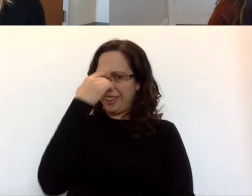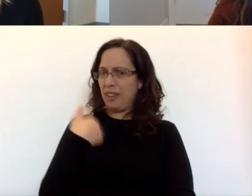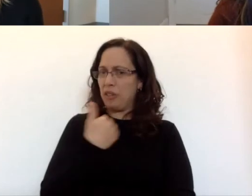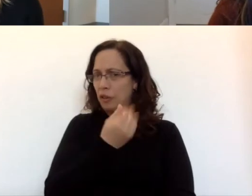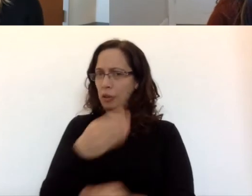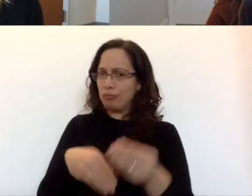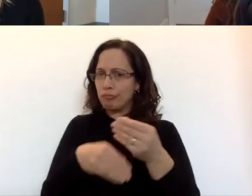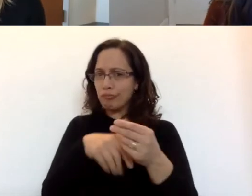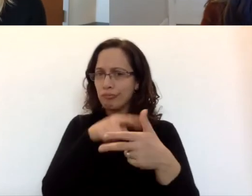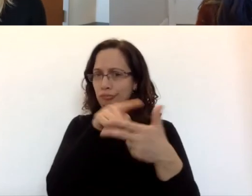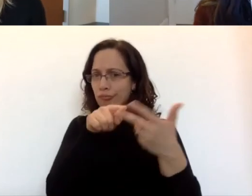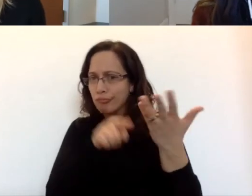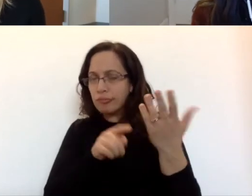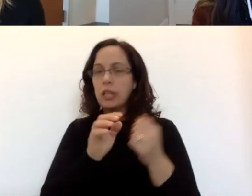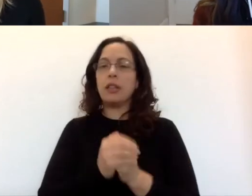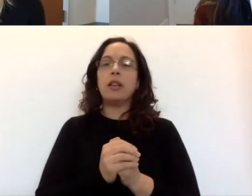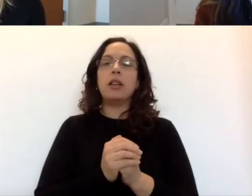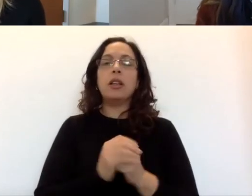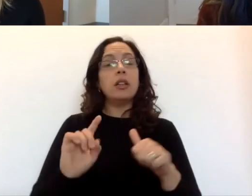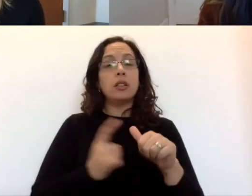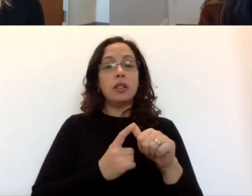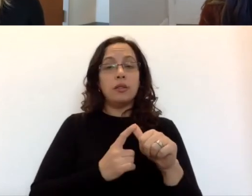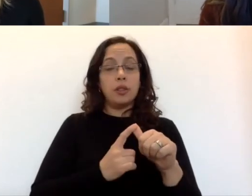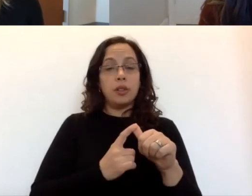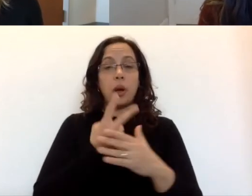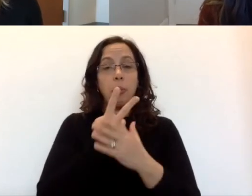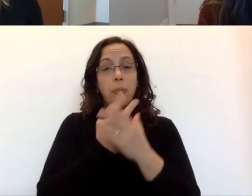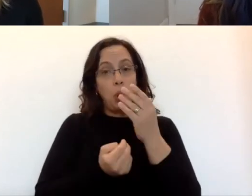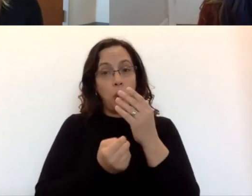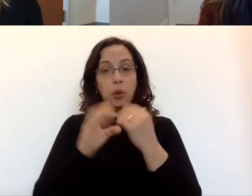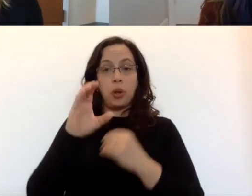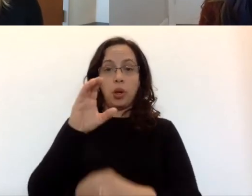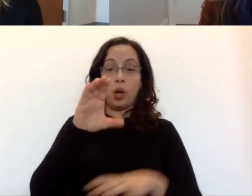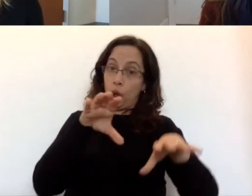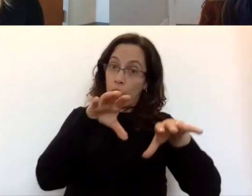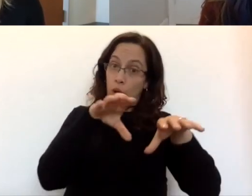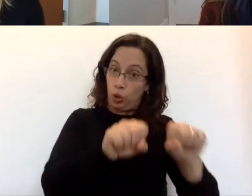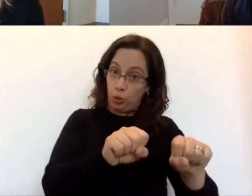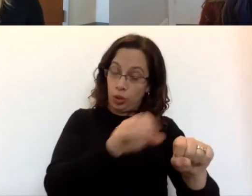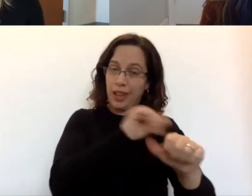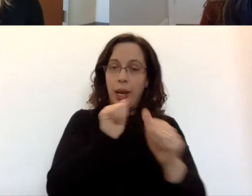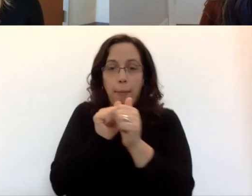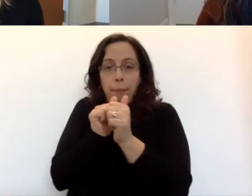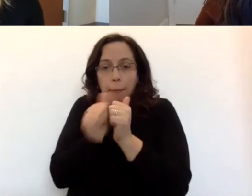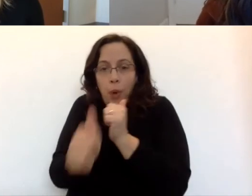one is that in both the colonial and the post-colonial periods these external powers